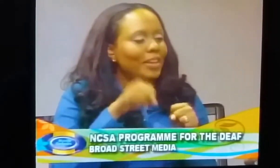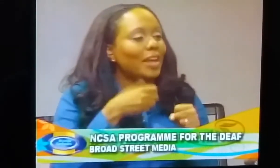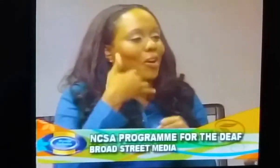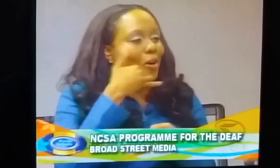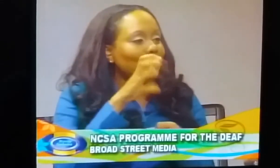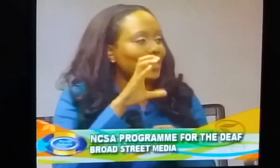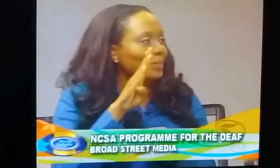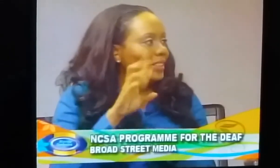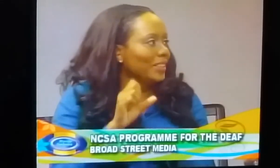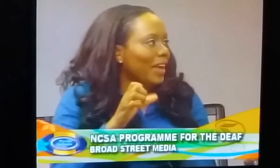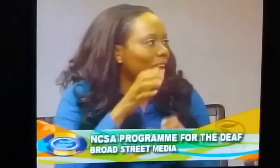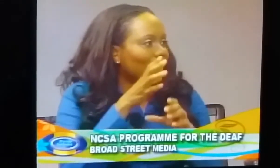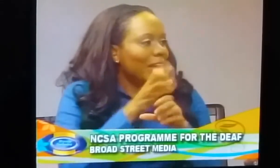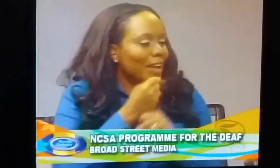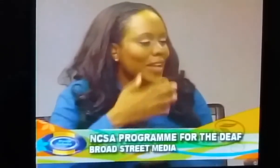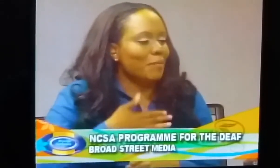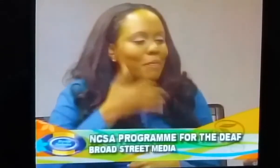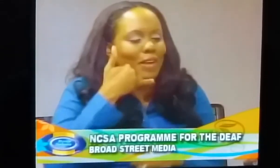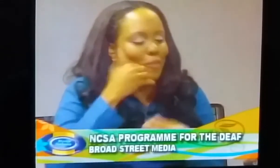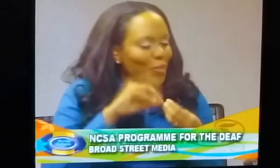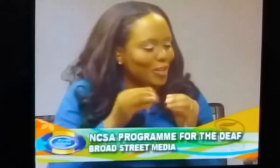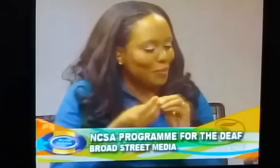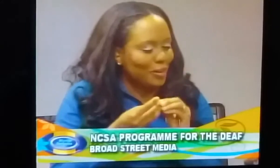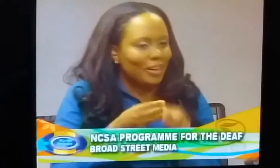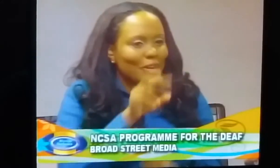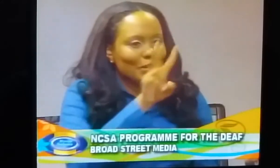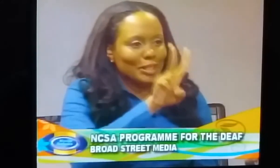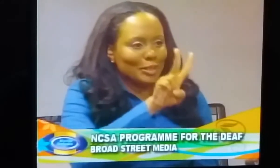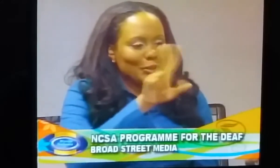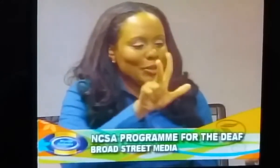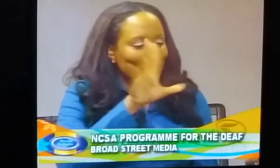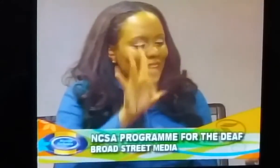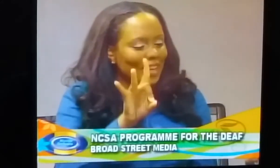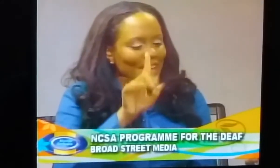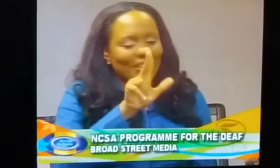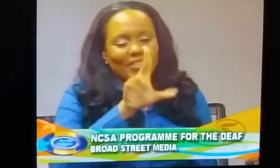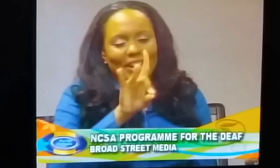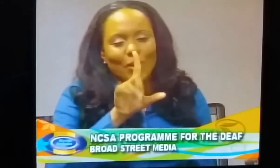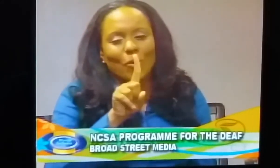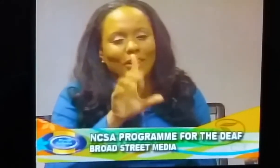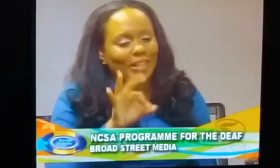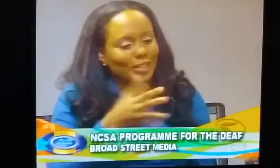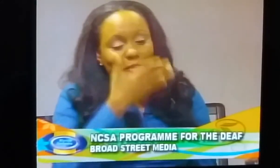can call so you see a thing again play pool number which is two three eight three eight one they say